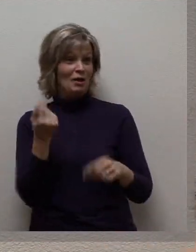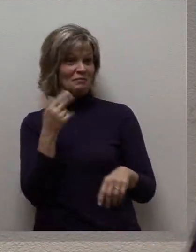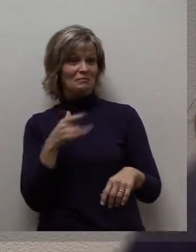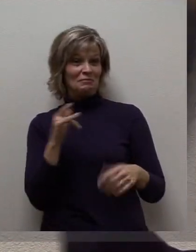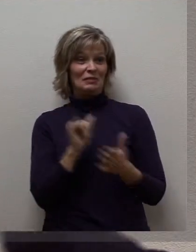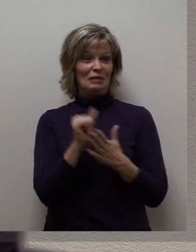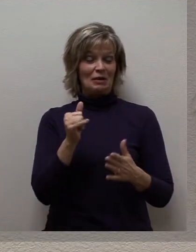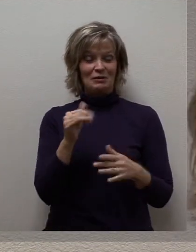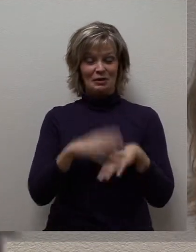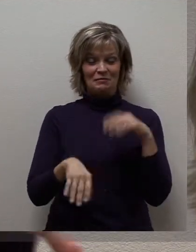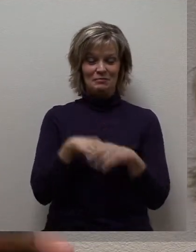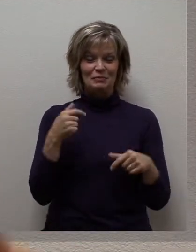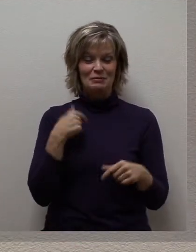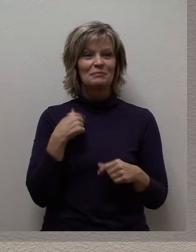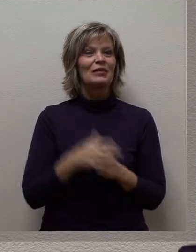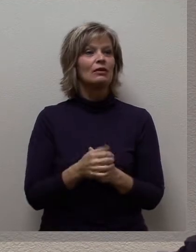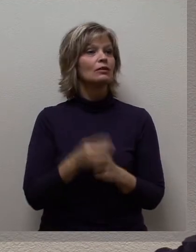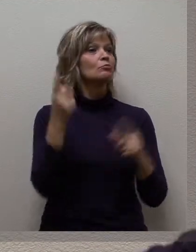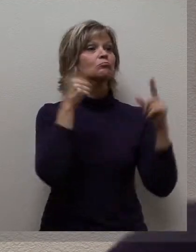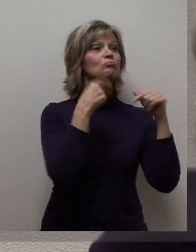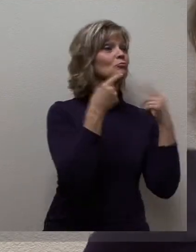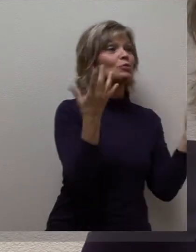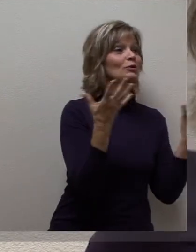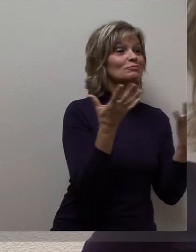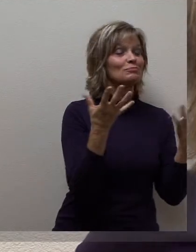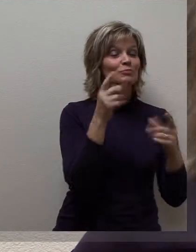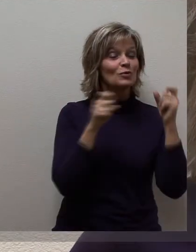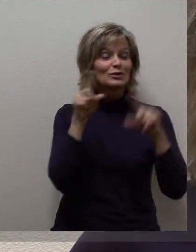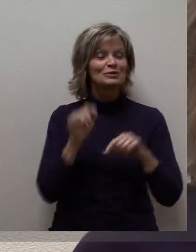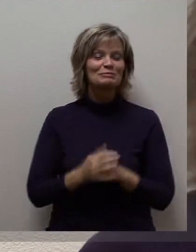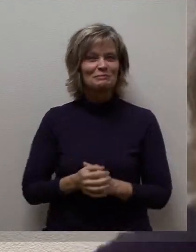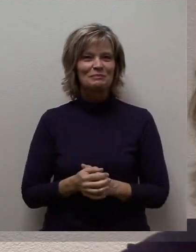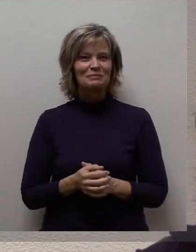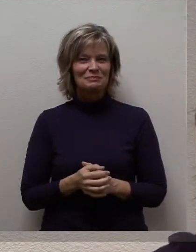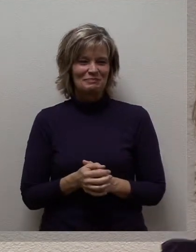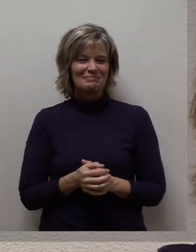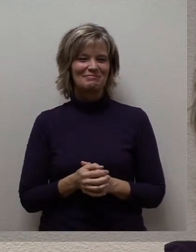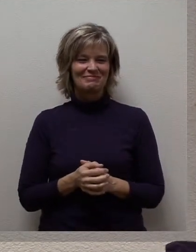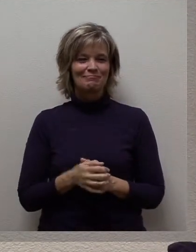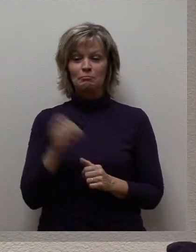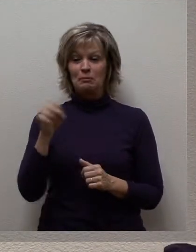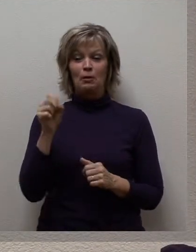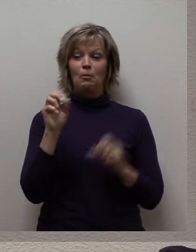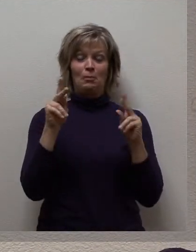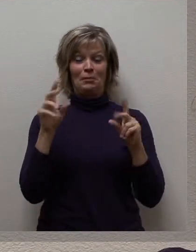Are there any other comments or questions? Yeah. OK.